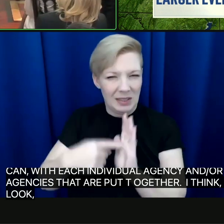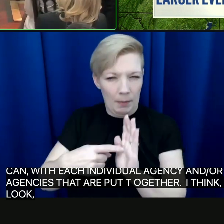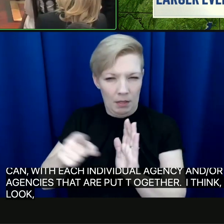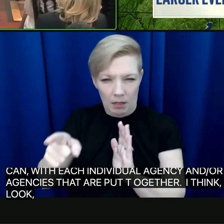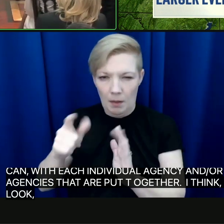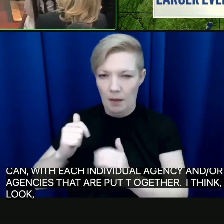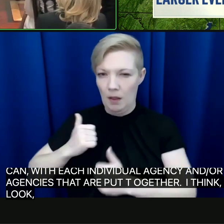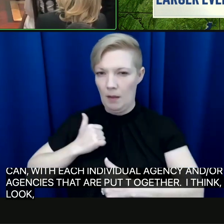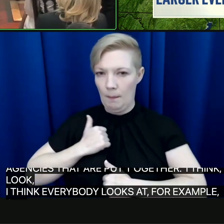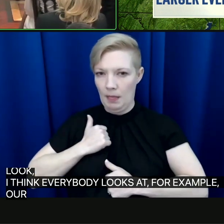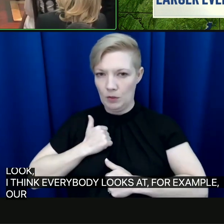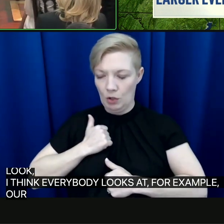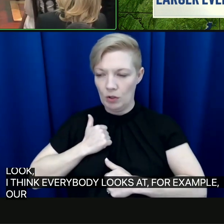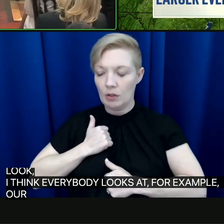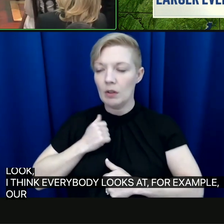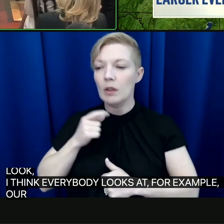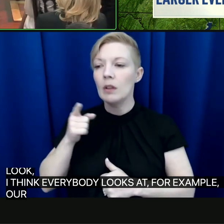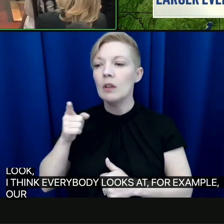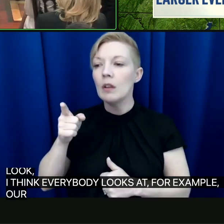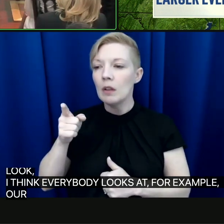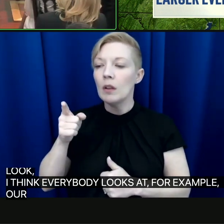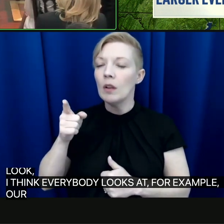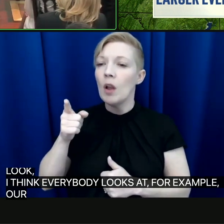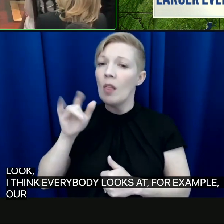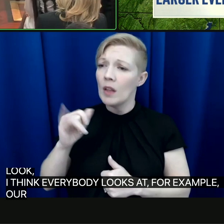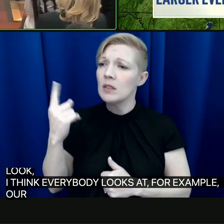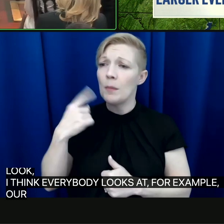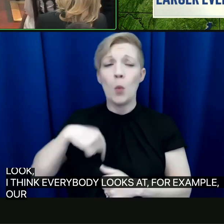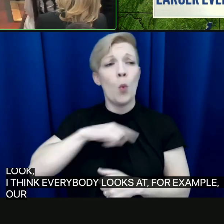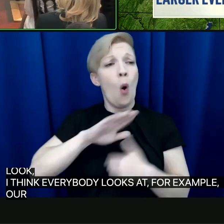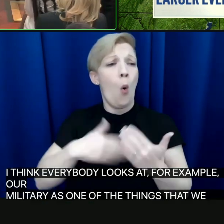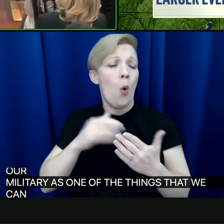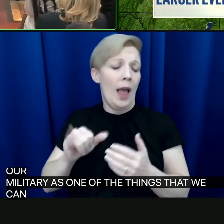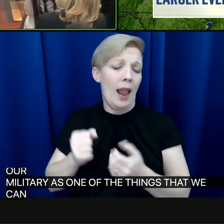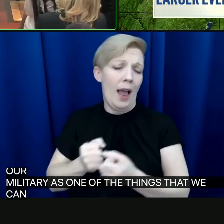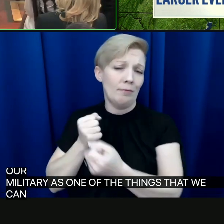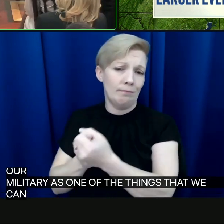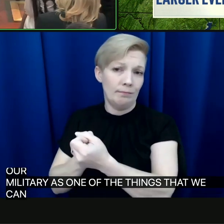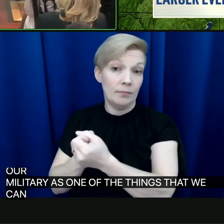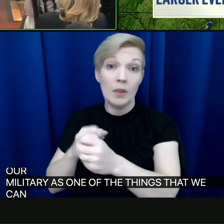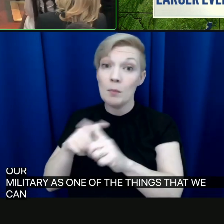that we can all get behind. Well, the fact of the matter is, Department of Defense has said climate change